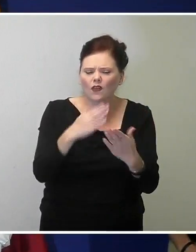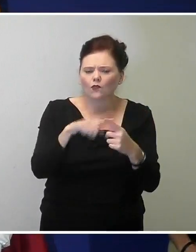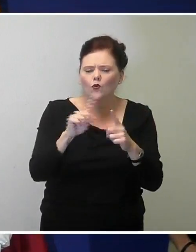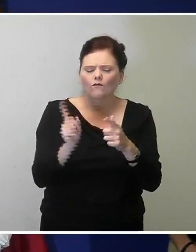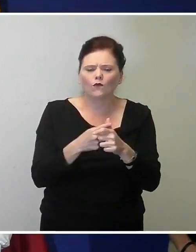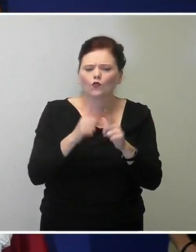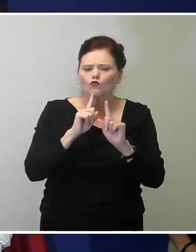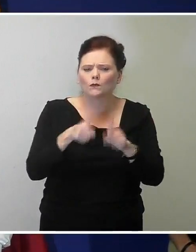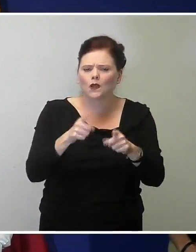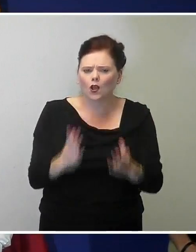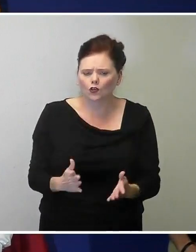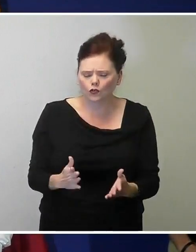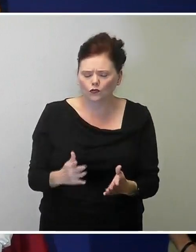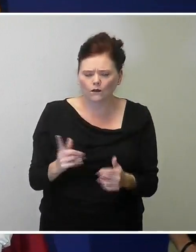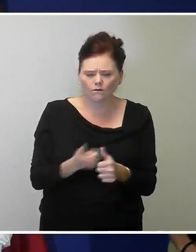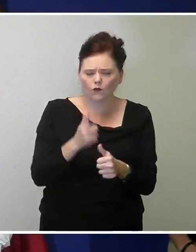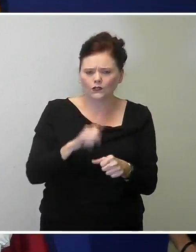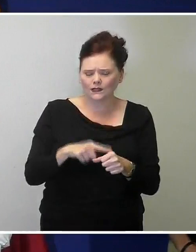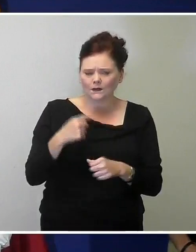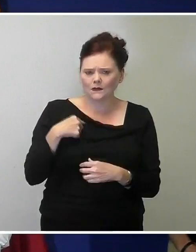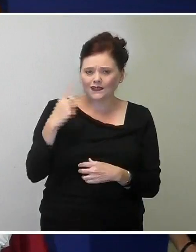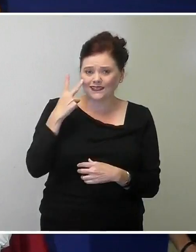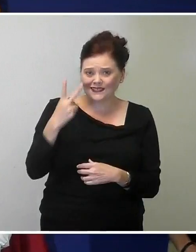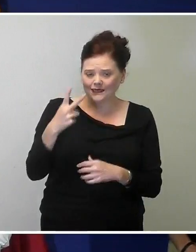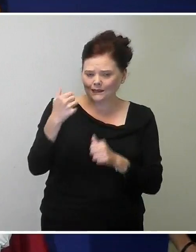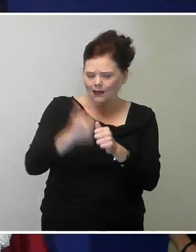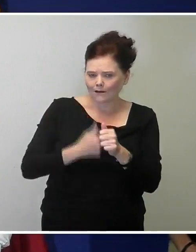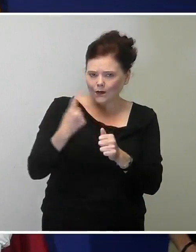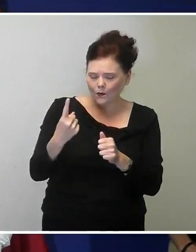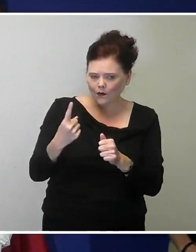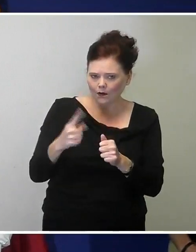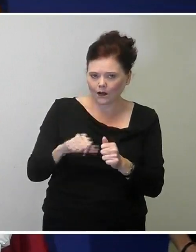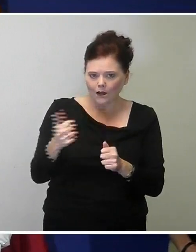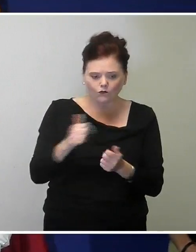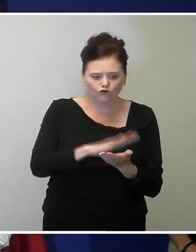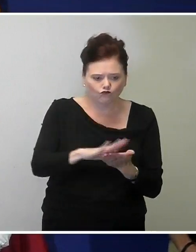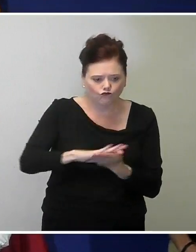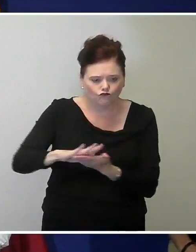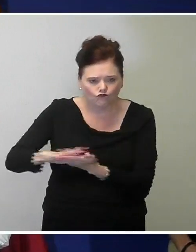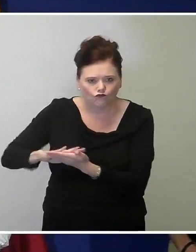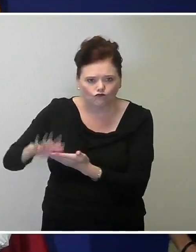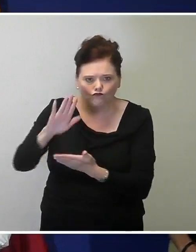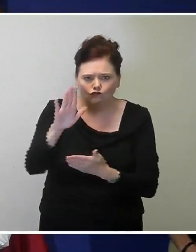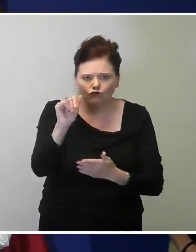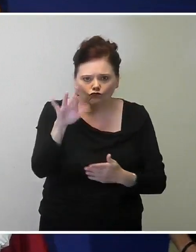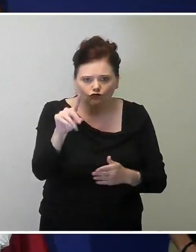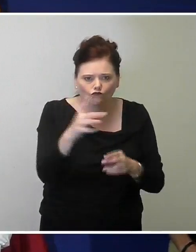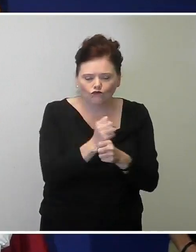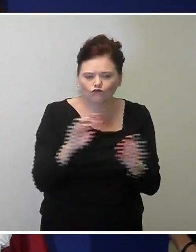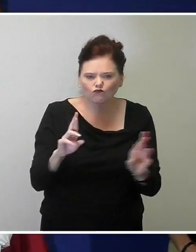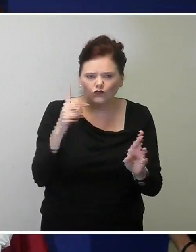STORMS AND CLEANUP AFTER STORMS. I ALSO WANT TO GIVE A LOT OF THANKS TO FIRST RESPONDERS. FOR THE FIRST TIME I WAS ABLE TO